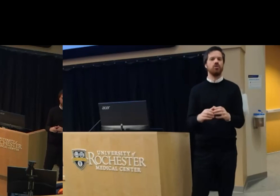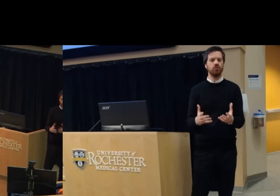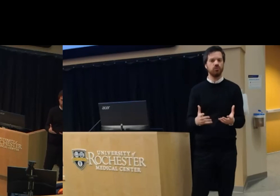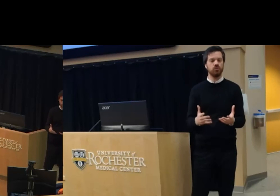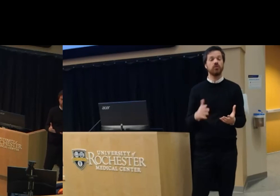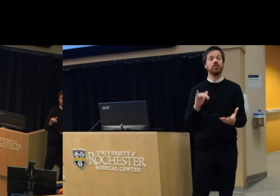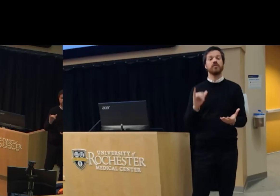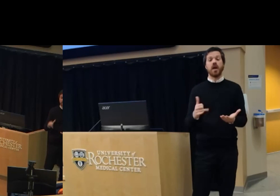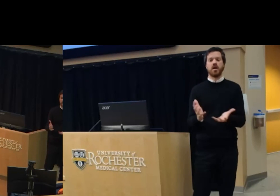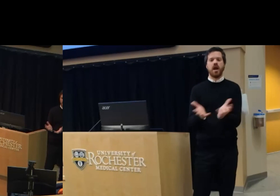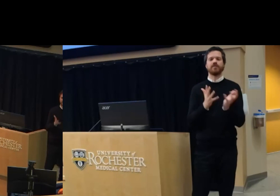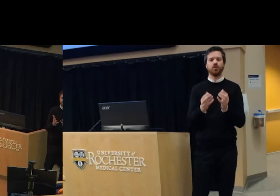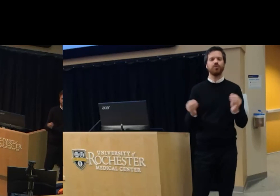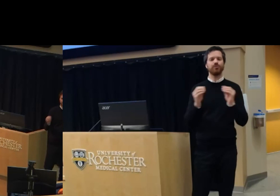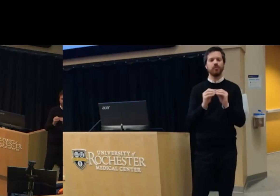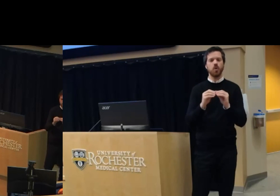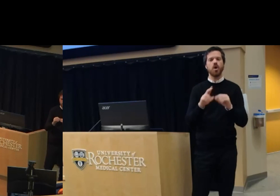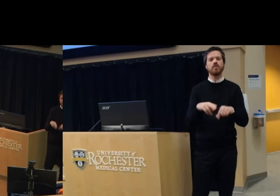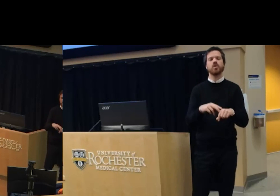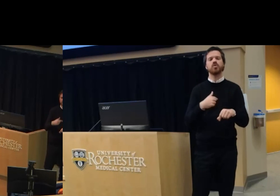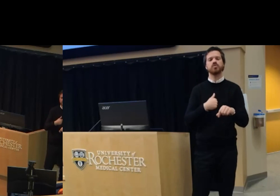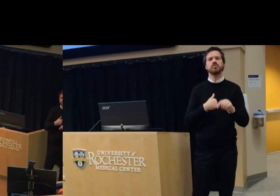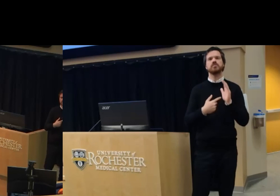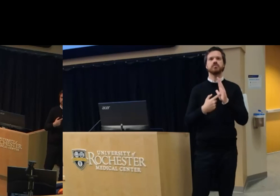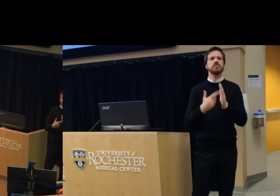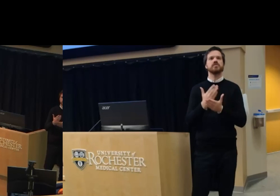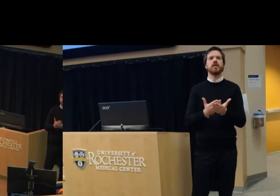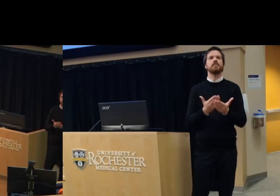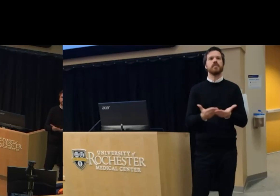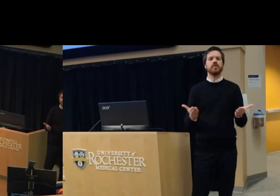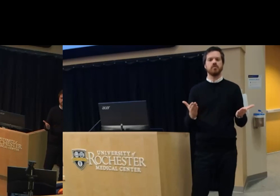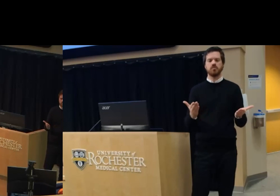the O because of course when we presented some of these um even though they're done in other